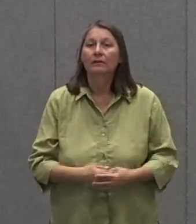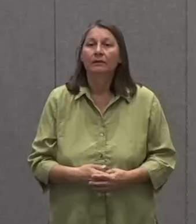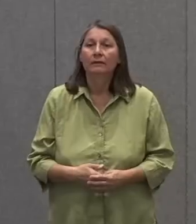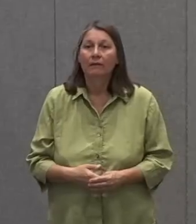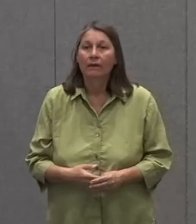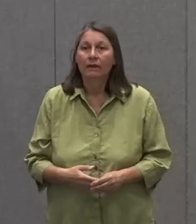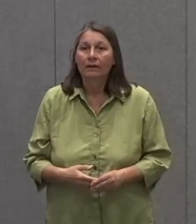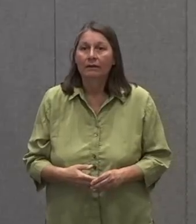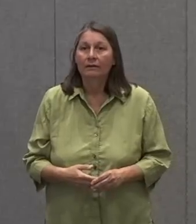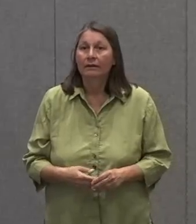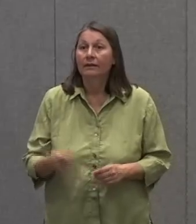How about 11?